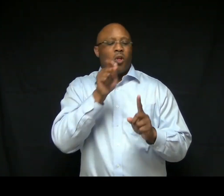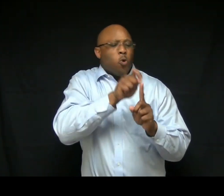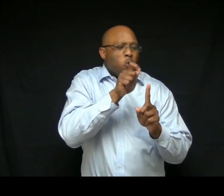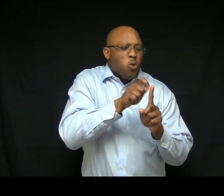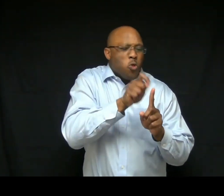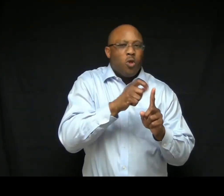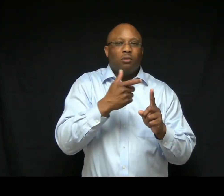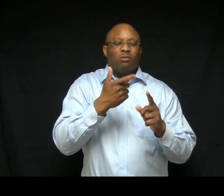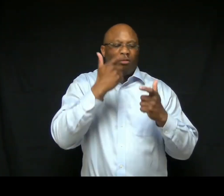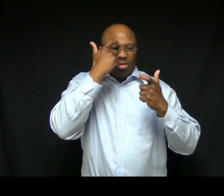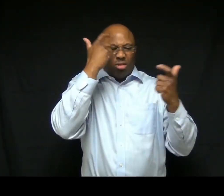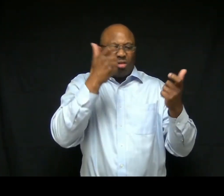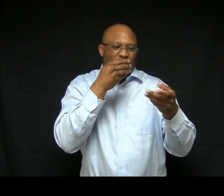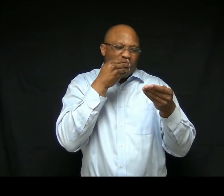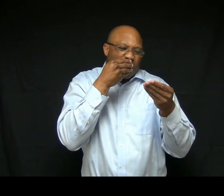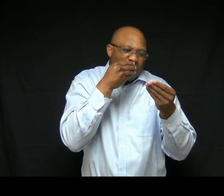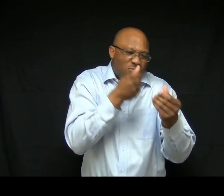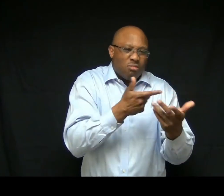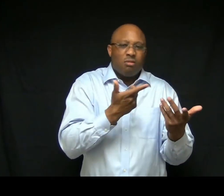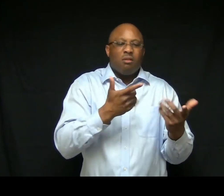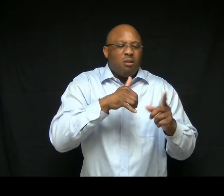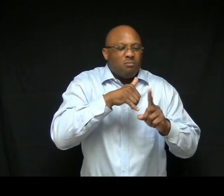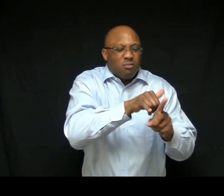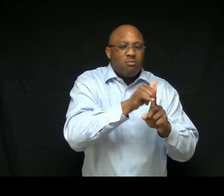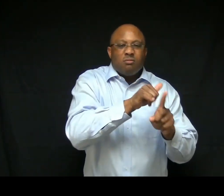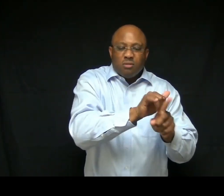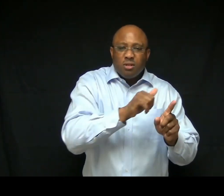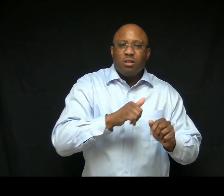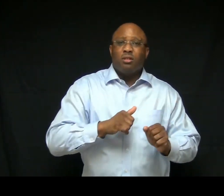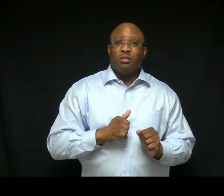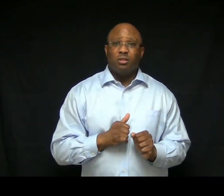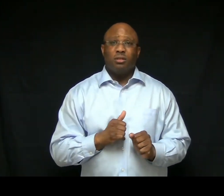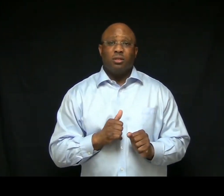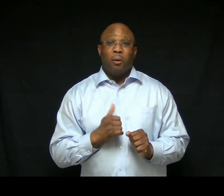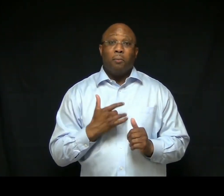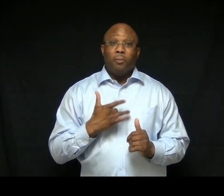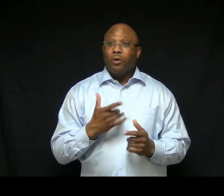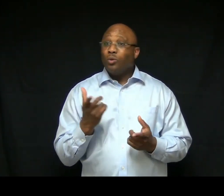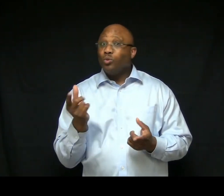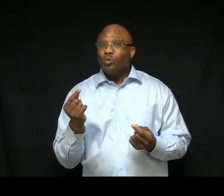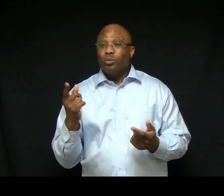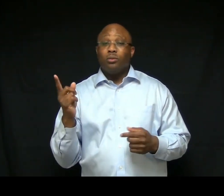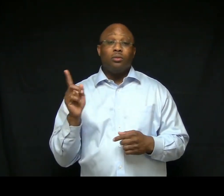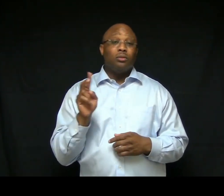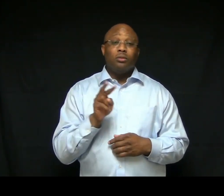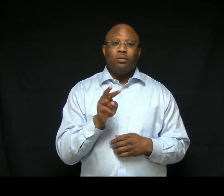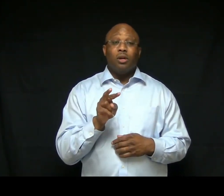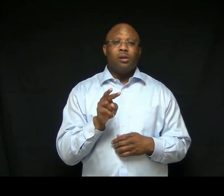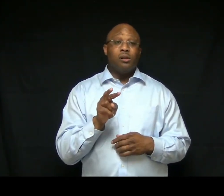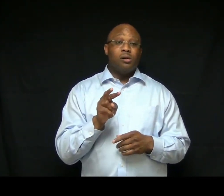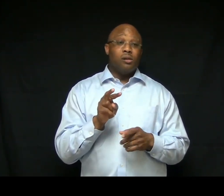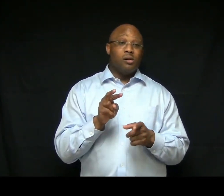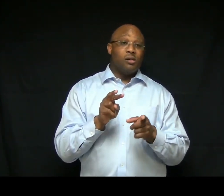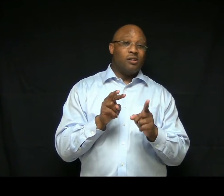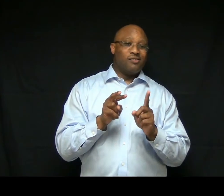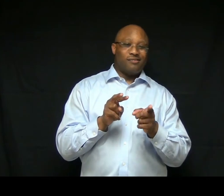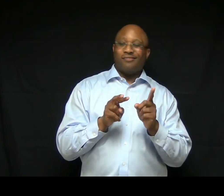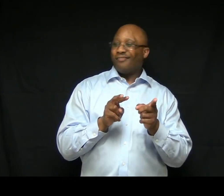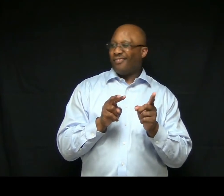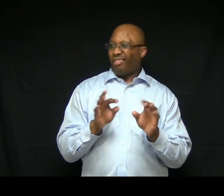Bullies tend to choose peers